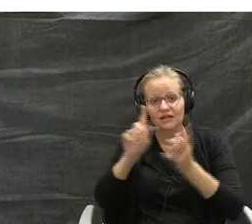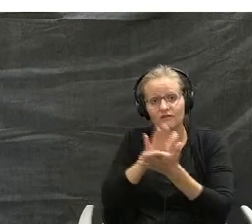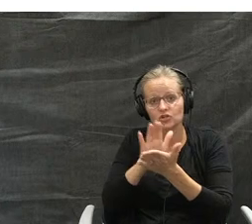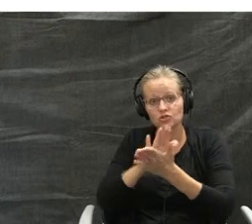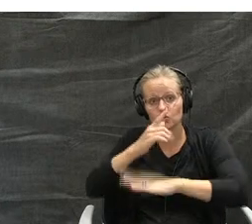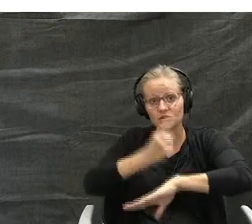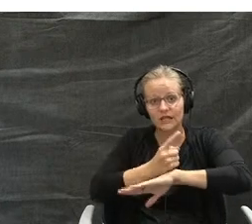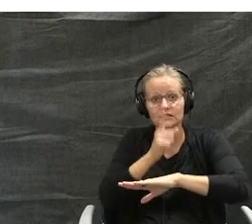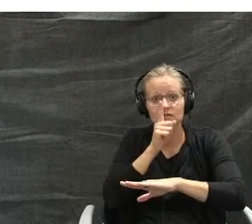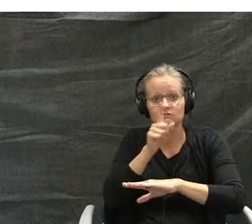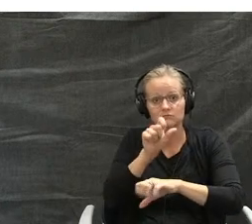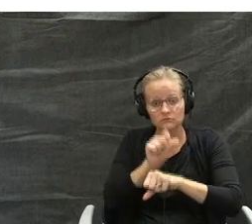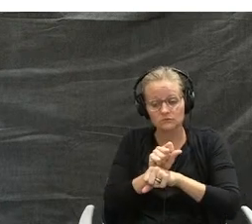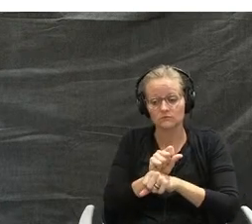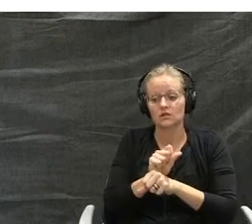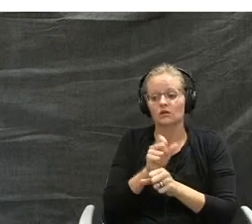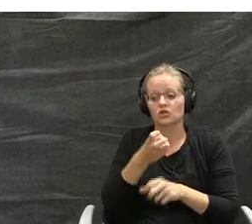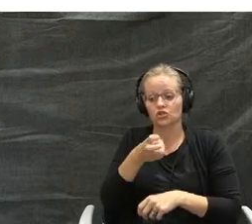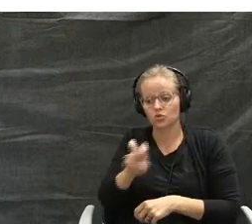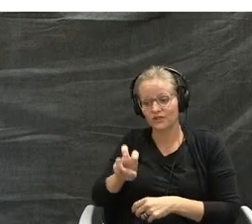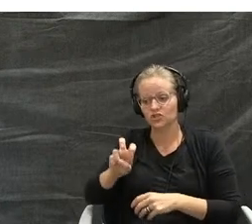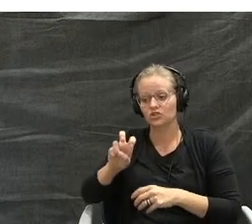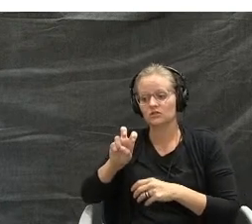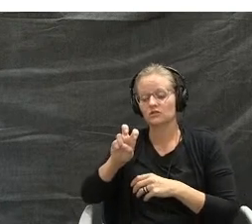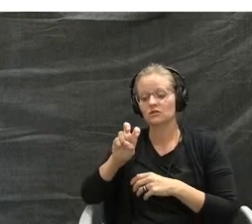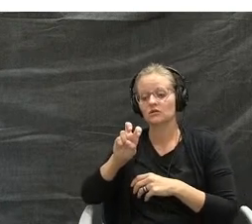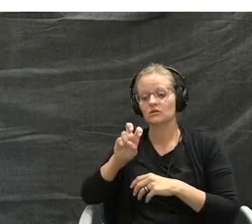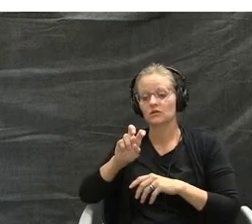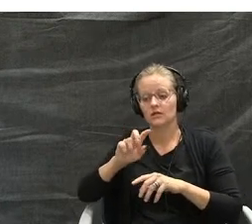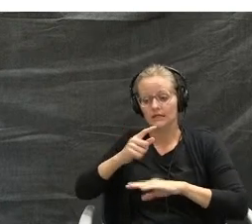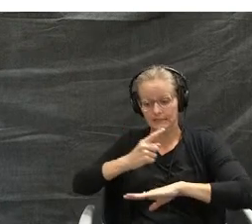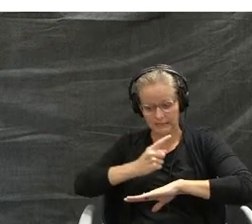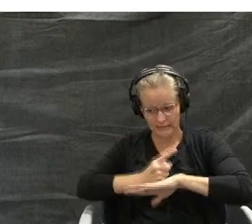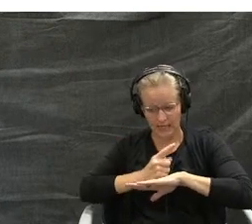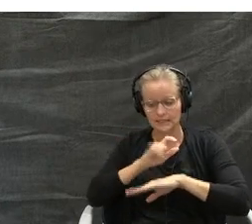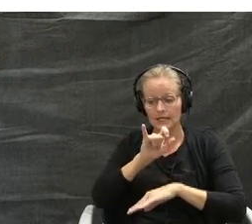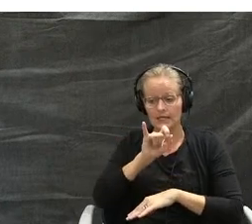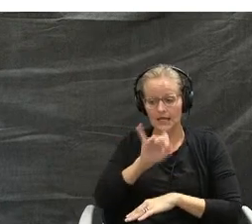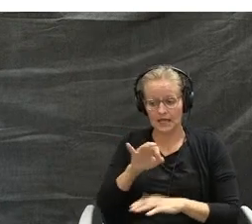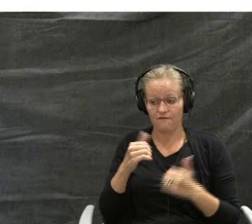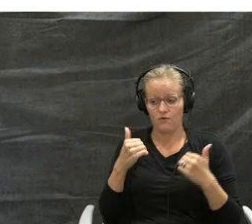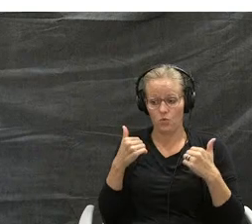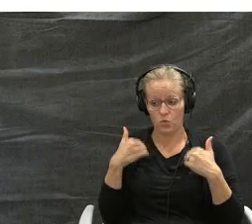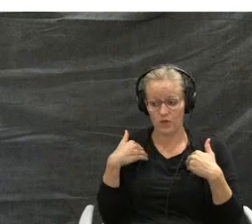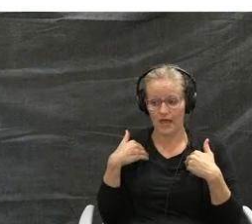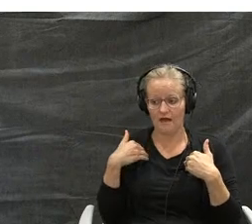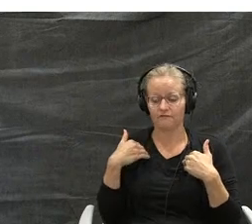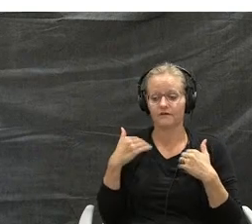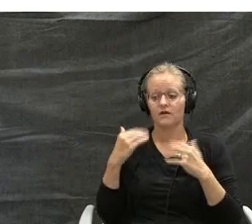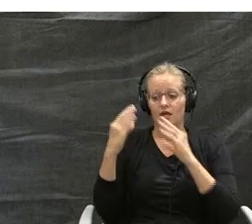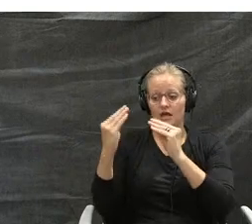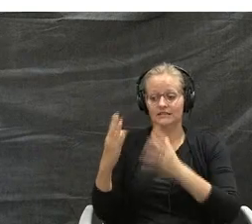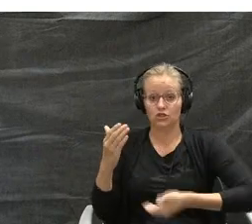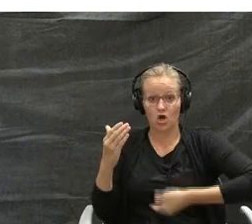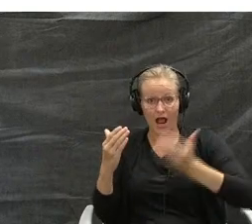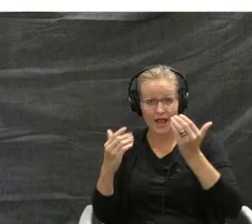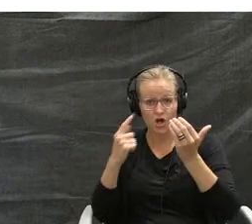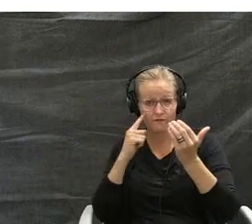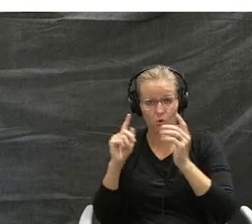a few weeks notice on the days of the week that our kids will be in the classroom to have time to hire A tutor and set up a